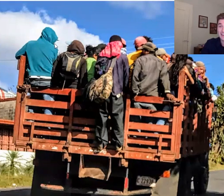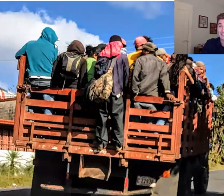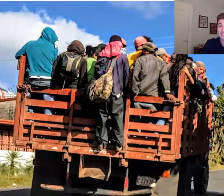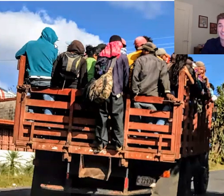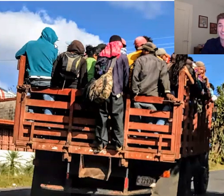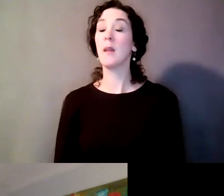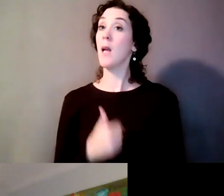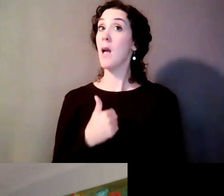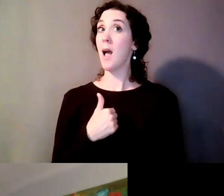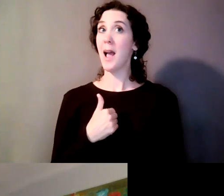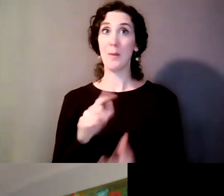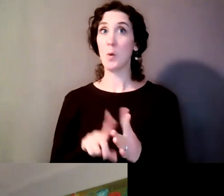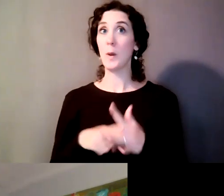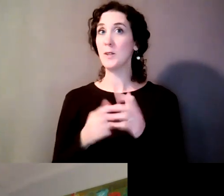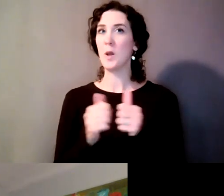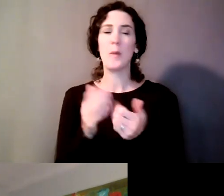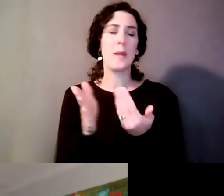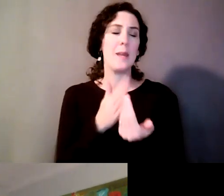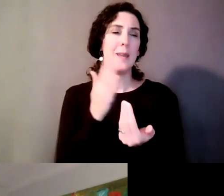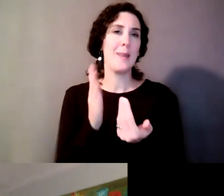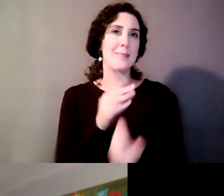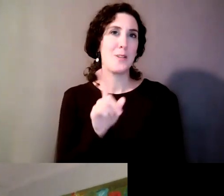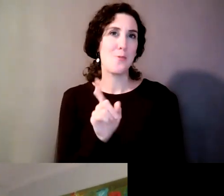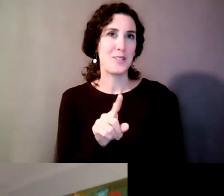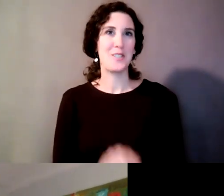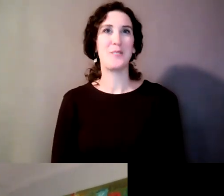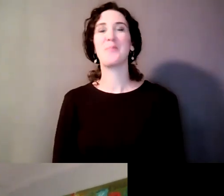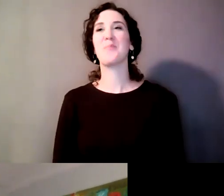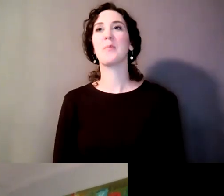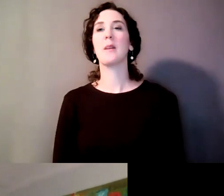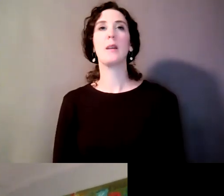I'm going to start with a super easy question that is something I am personally interested